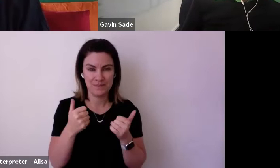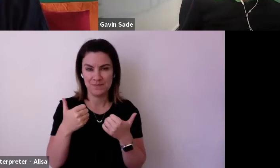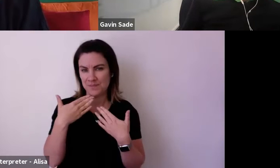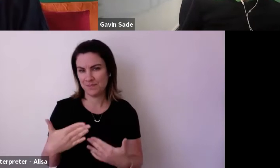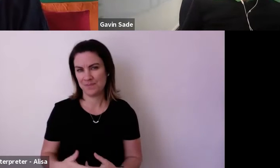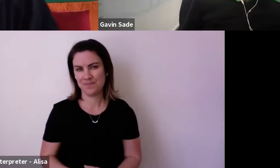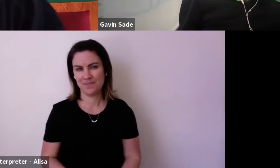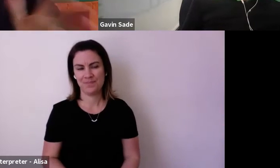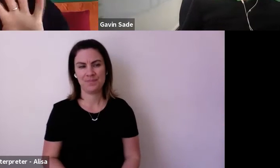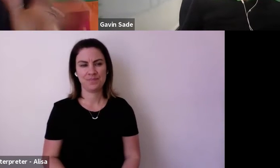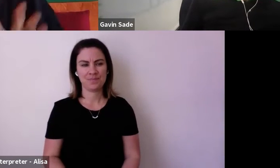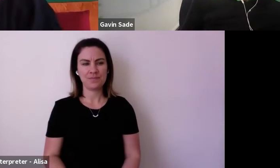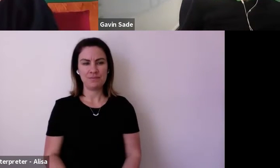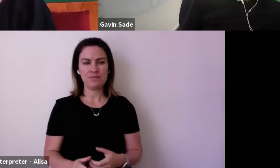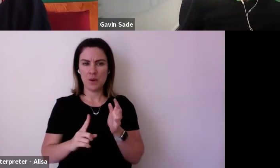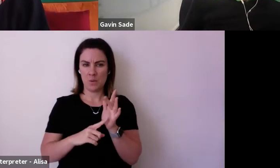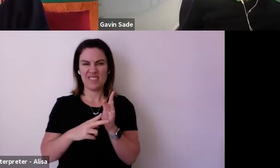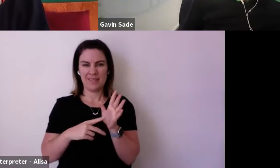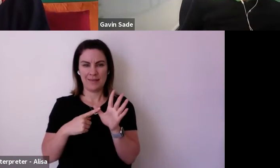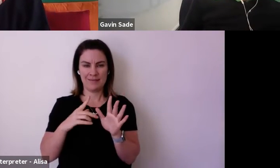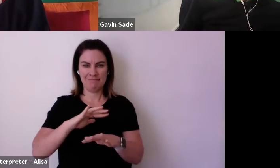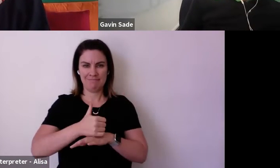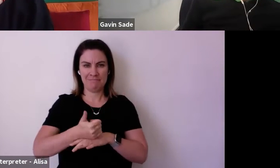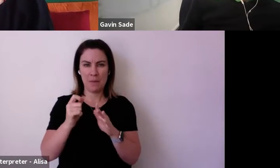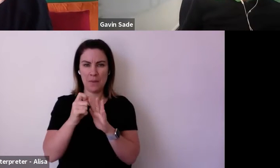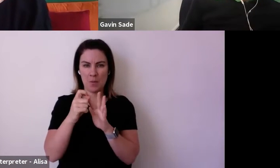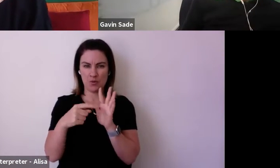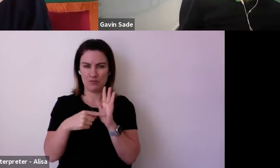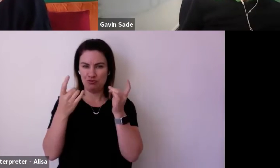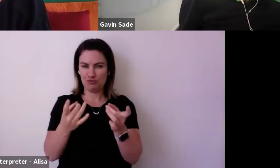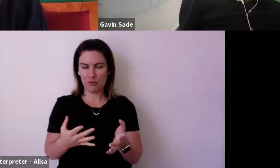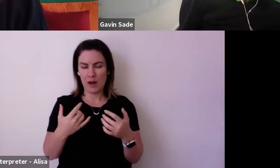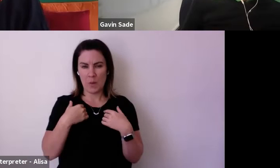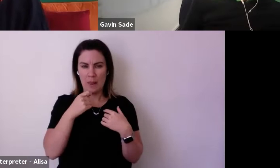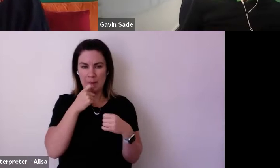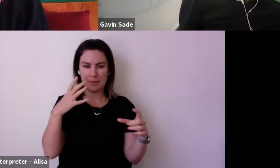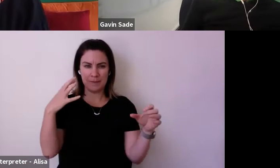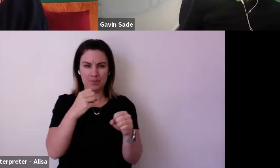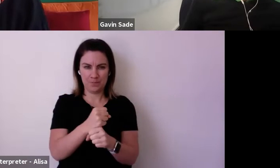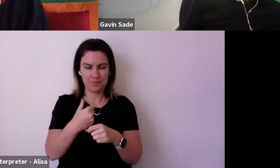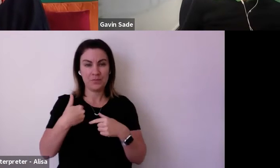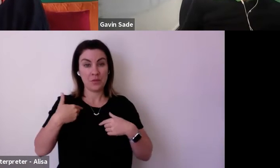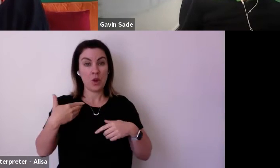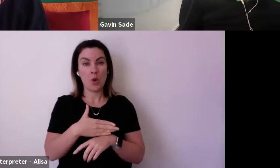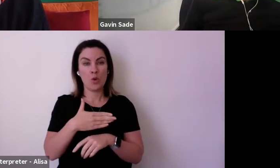So while Lena is getting the PowerPoint ready I will recap as I mentioned earlier Paris to work in the research team at the Estrella Council for